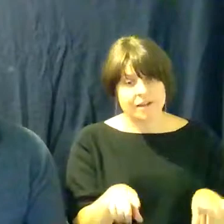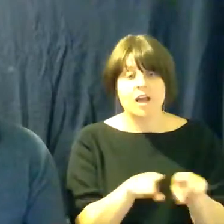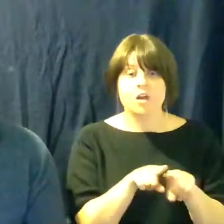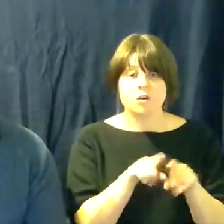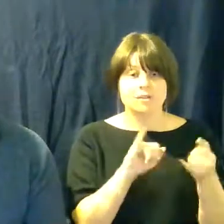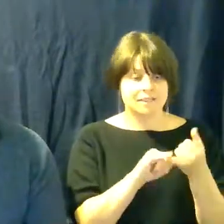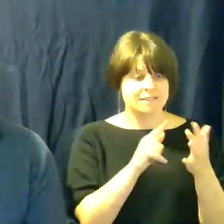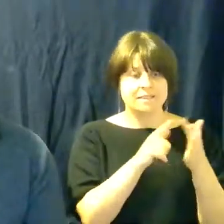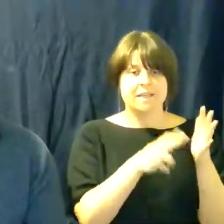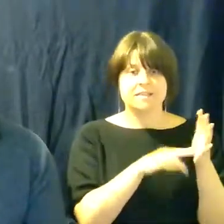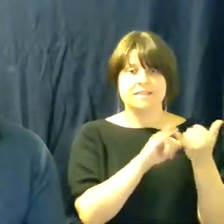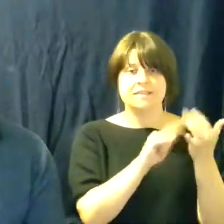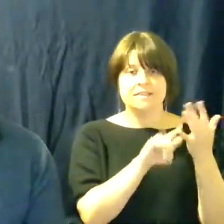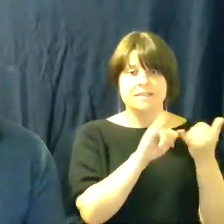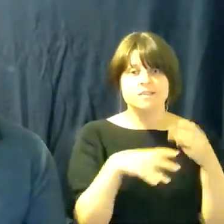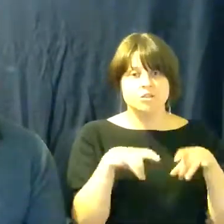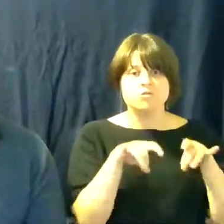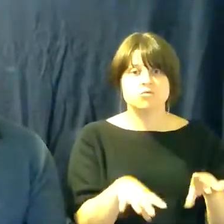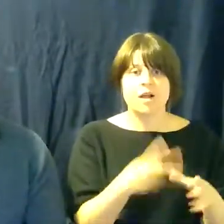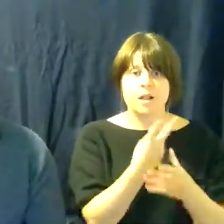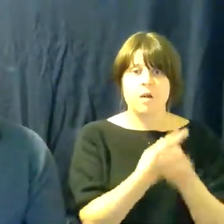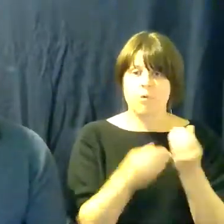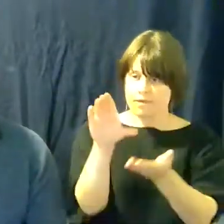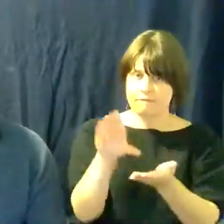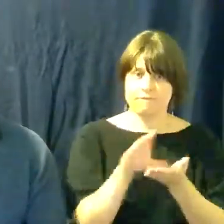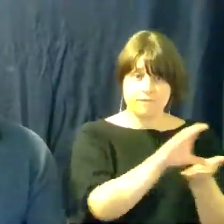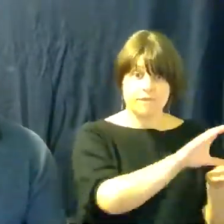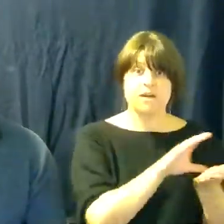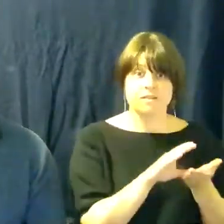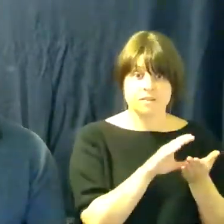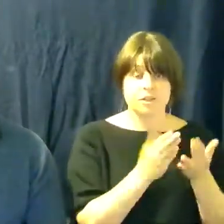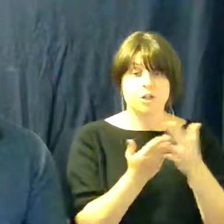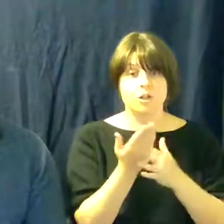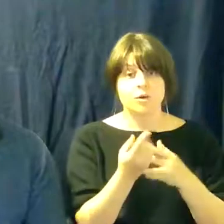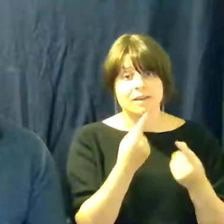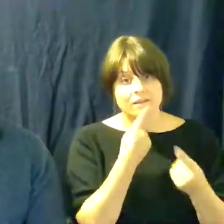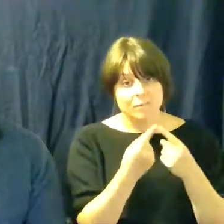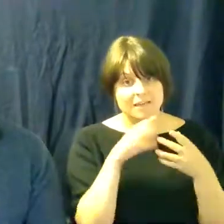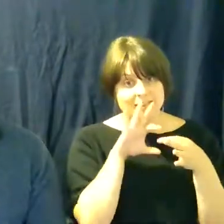the project came about. The